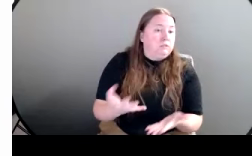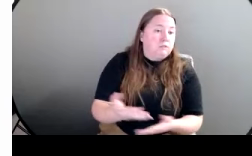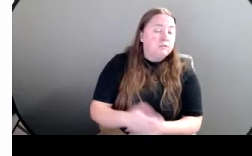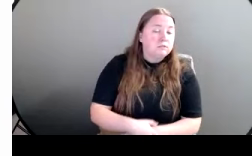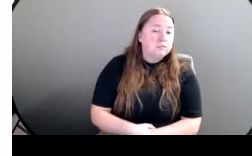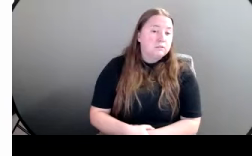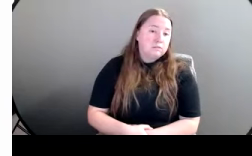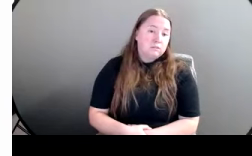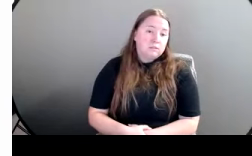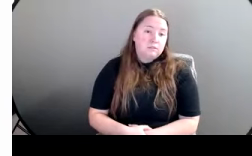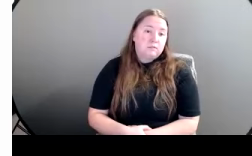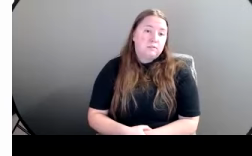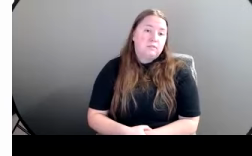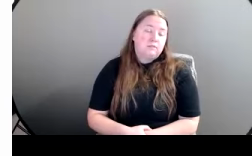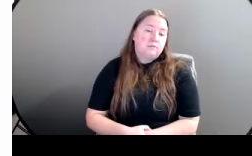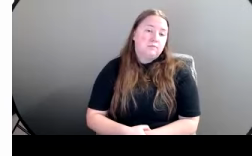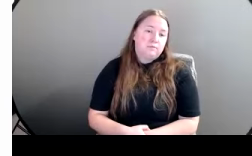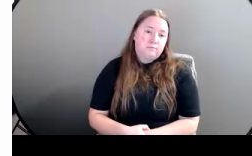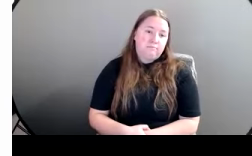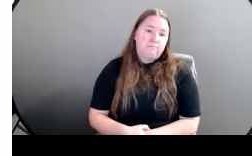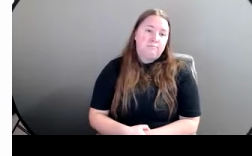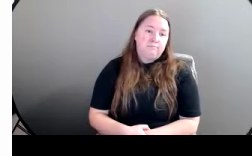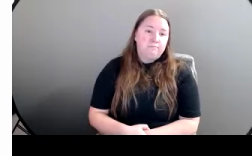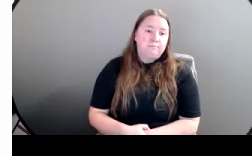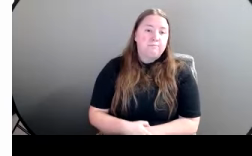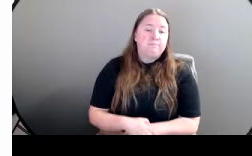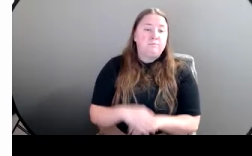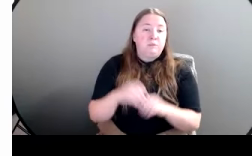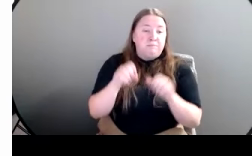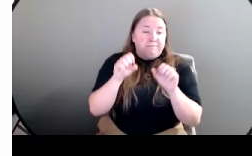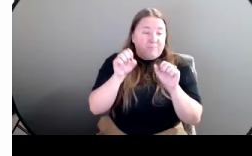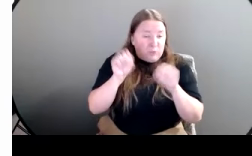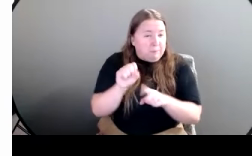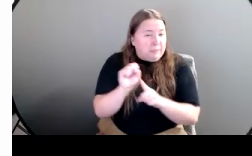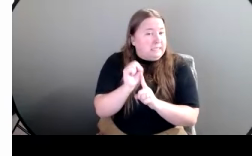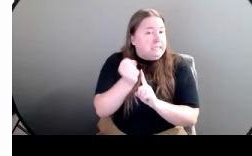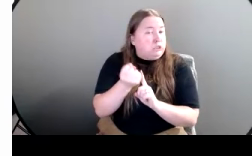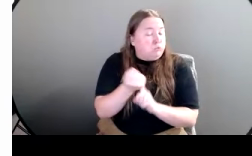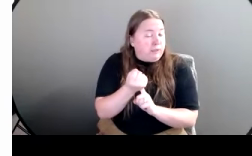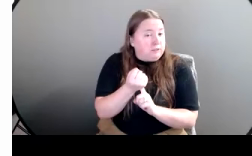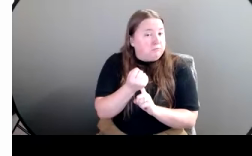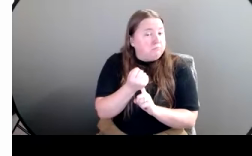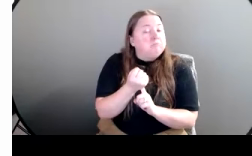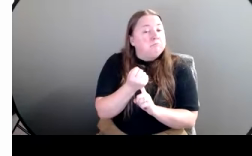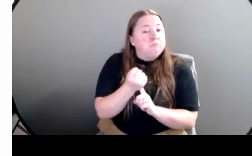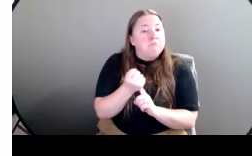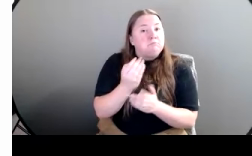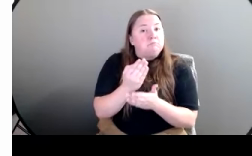And then there also could be a case where, someone's using OER materials